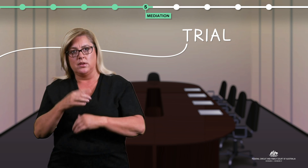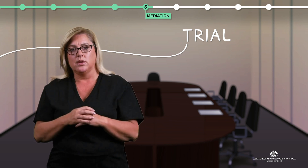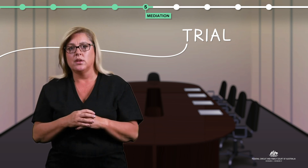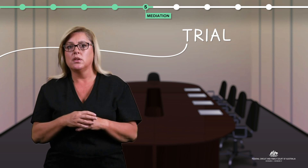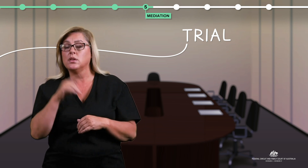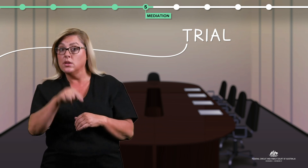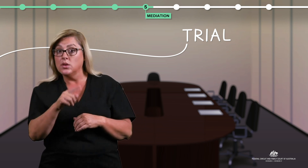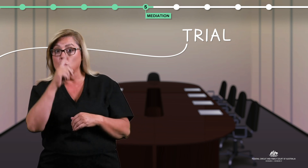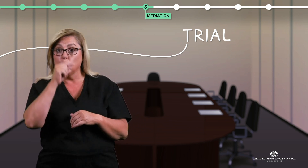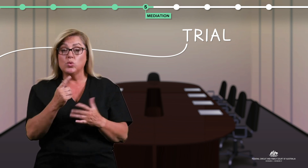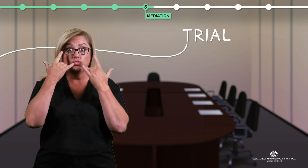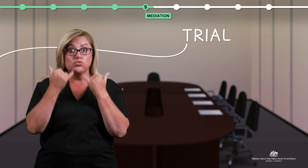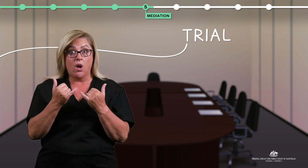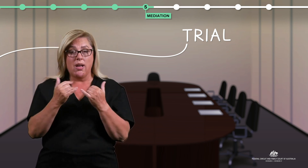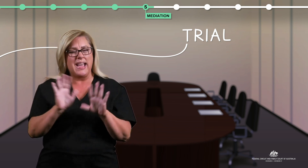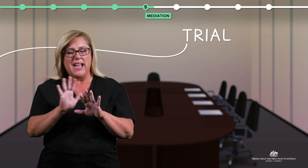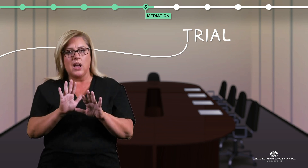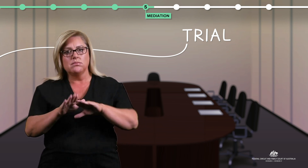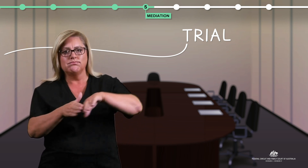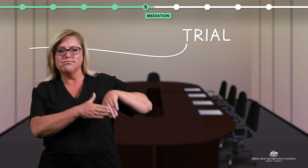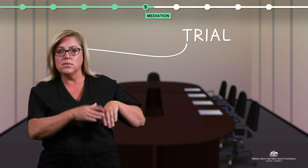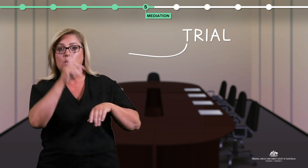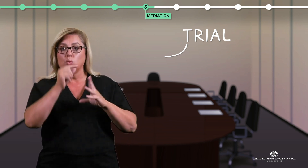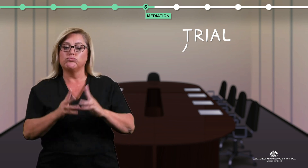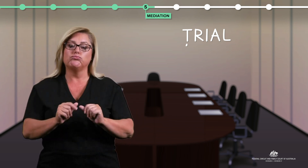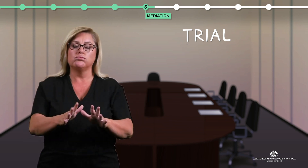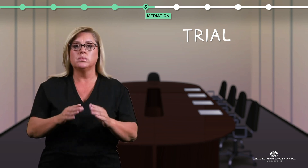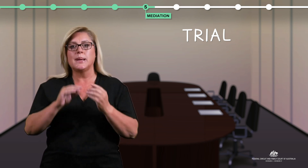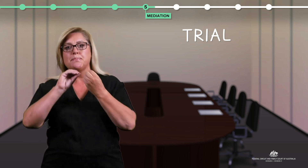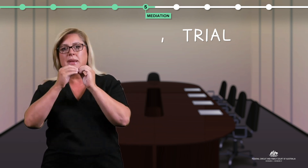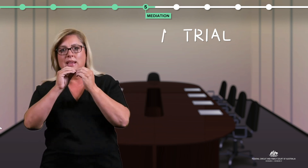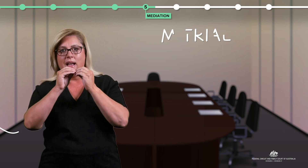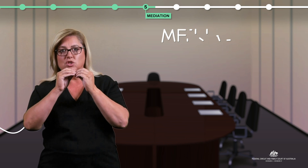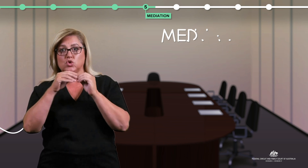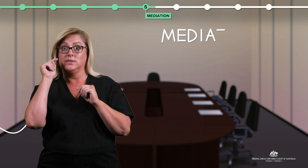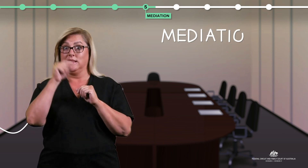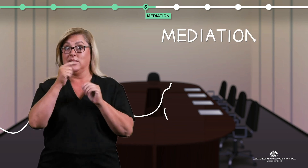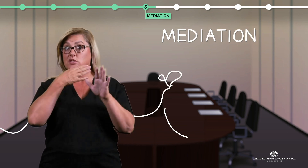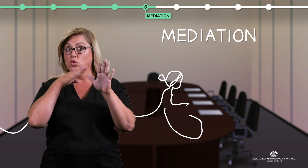For example, rather than a trial your matter could be resolved in a mediation.